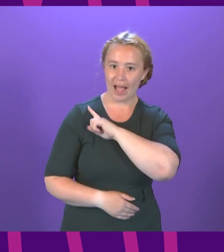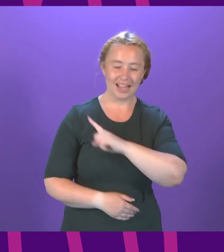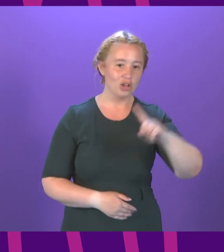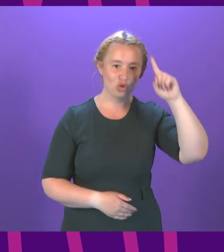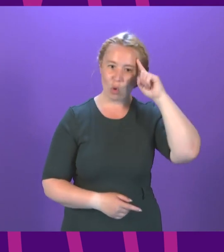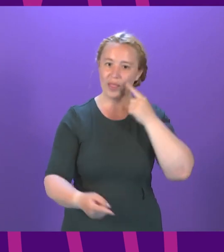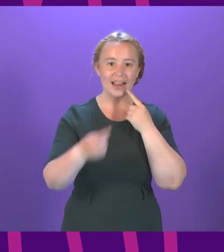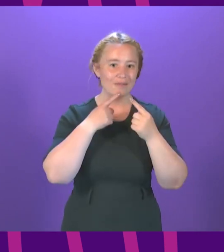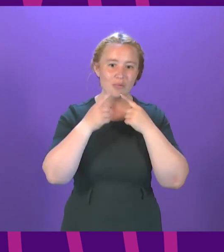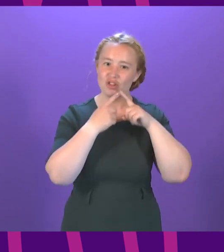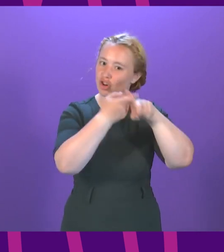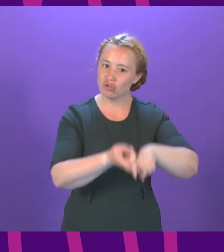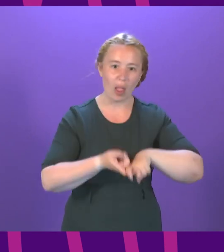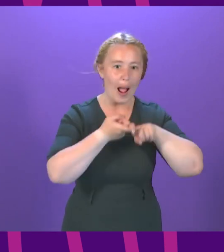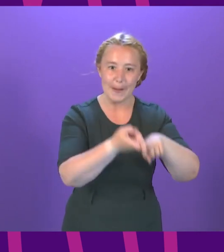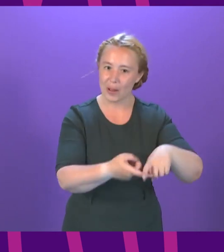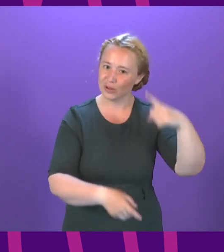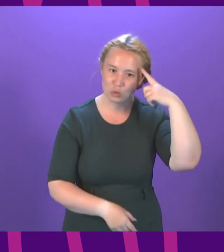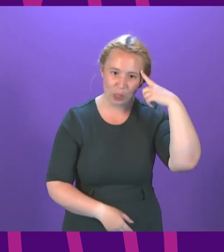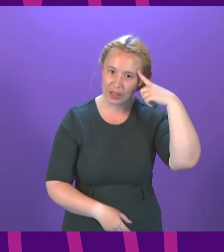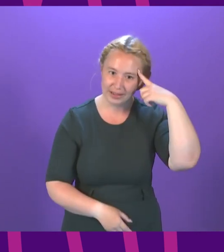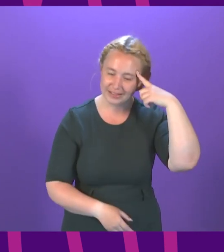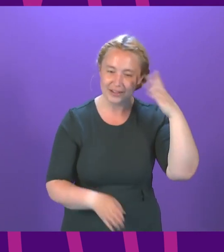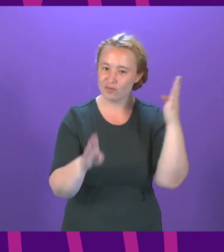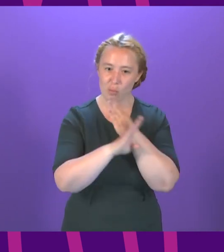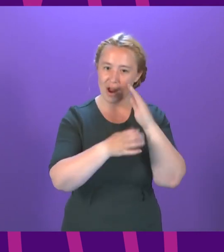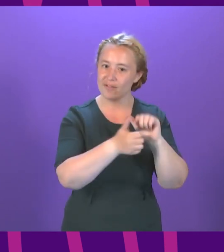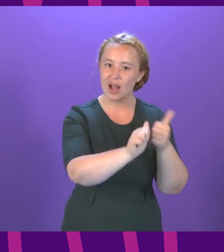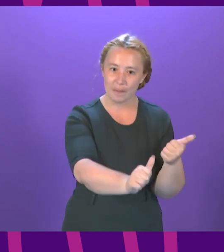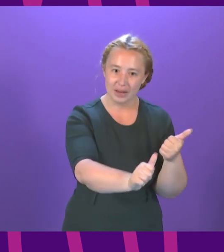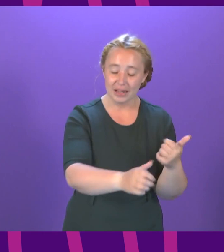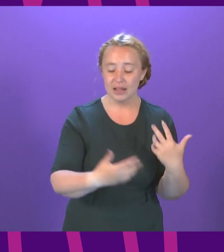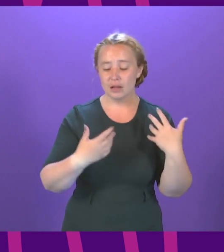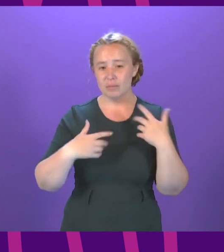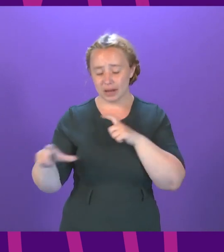data from private companies. We have on-going discussions about whether that situation can be